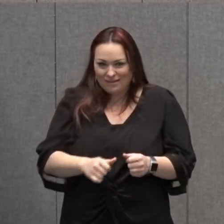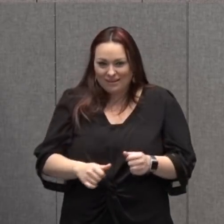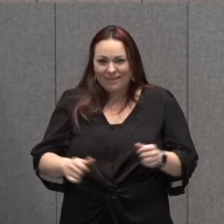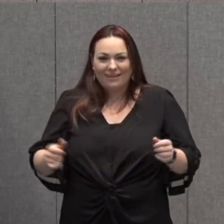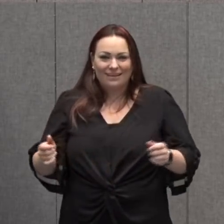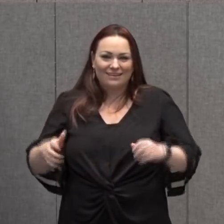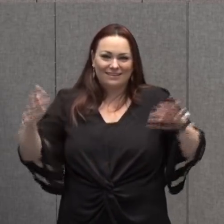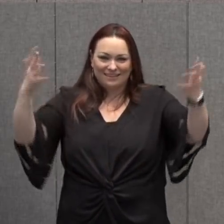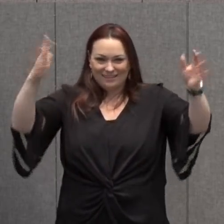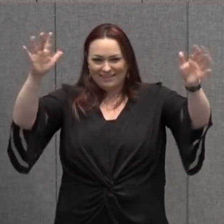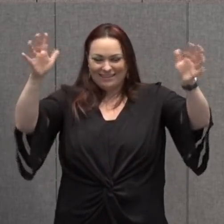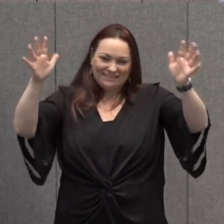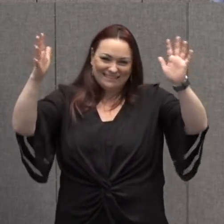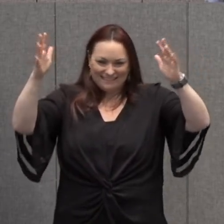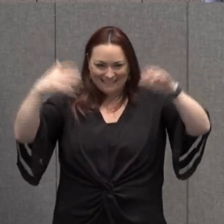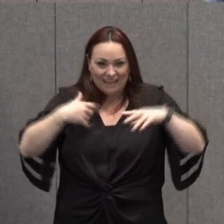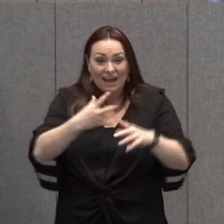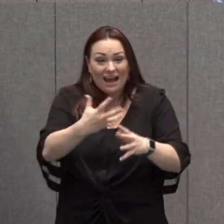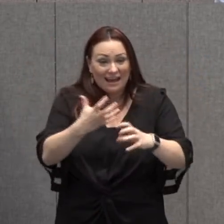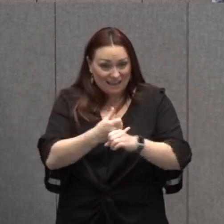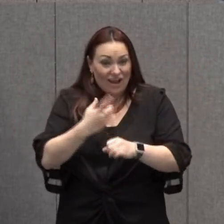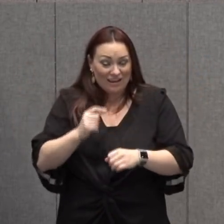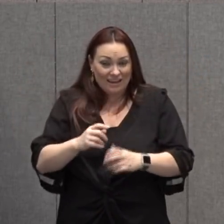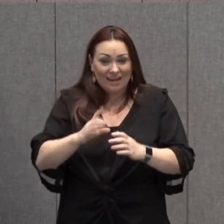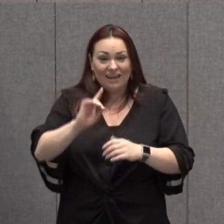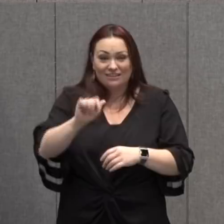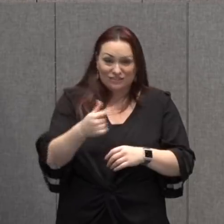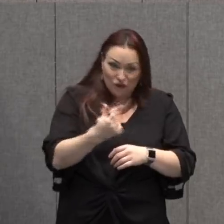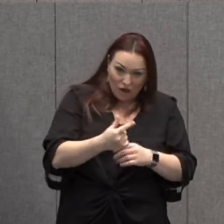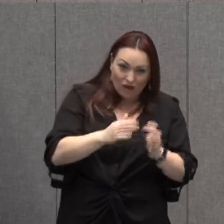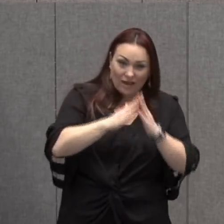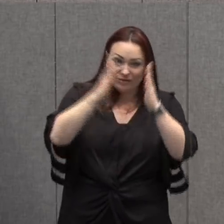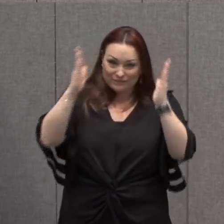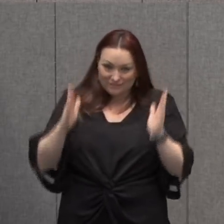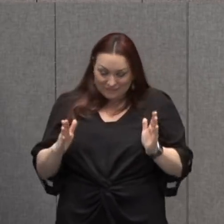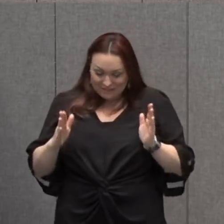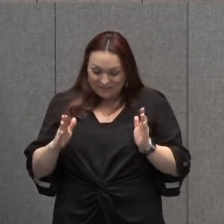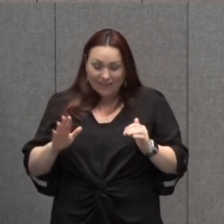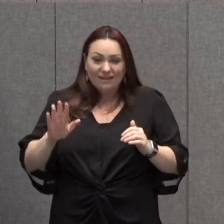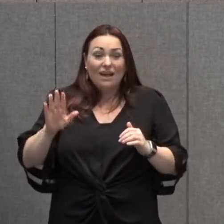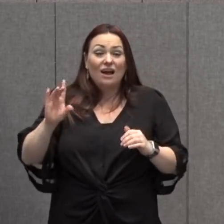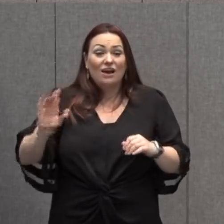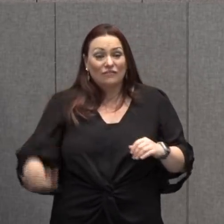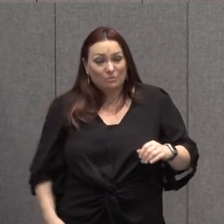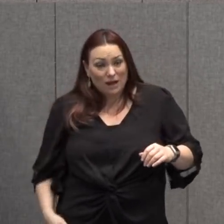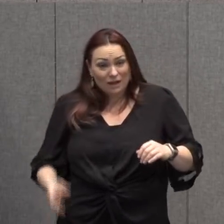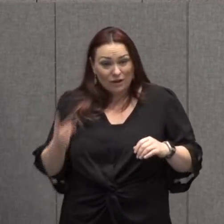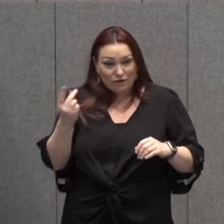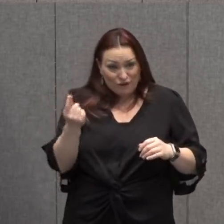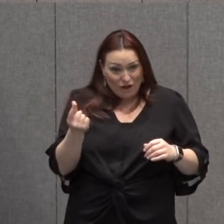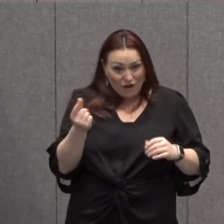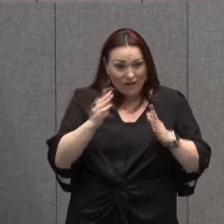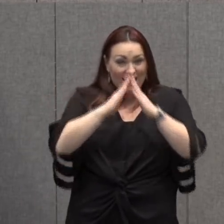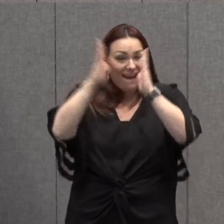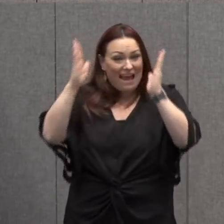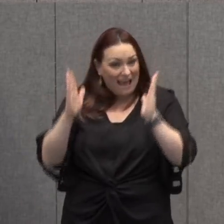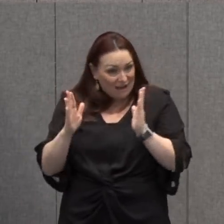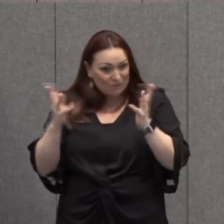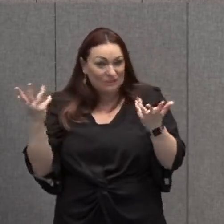Oh, you guys, I did it. - Ah, she did it. So I have dog house, doghouse. Well that made a match, yes. All right, okay. - Okay,